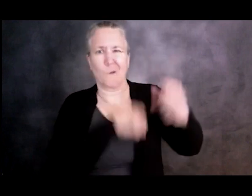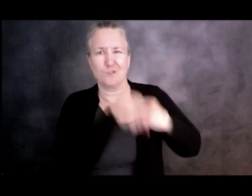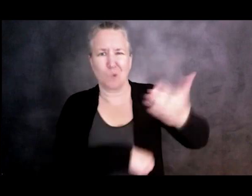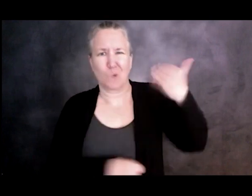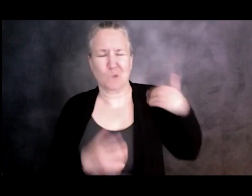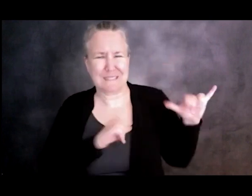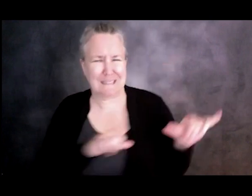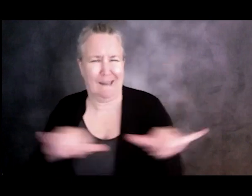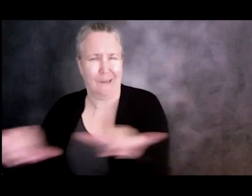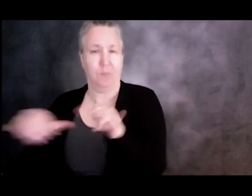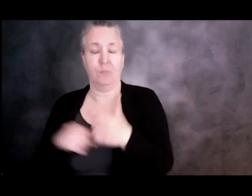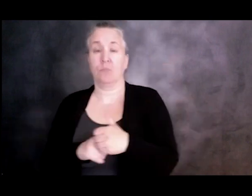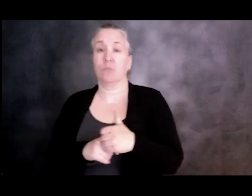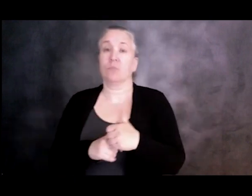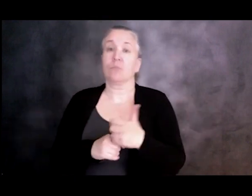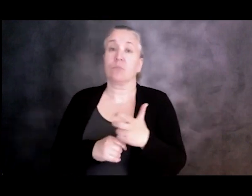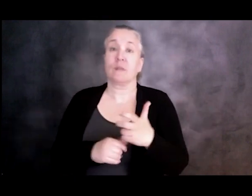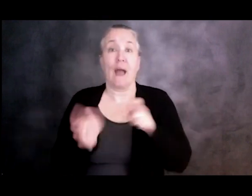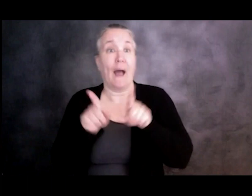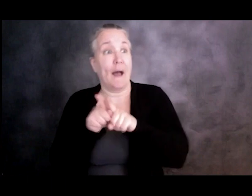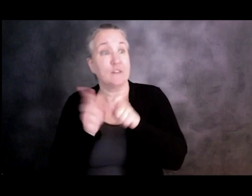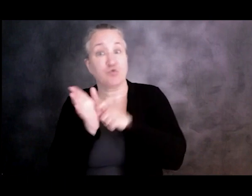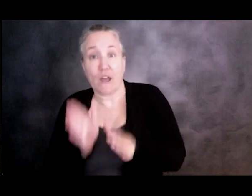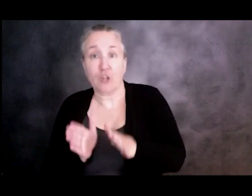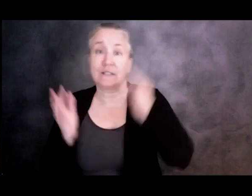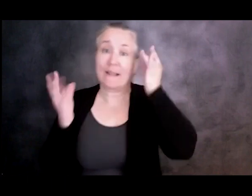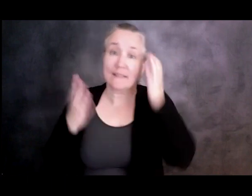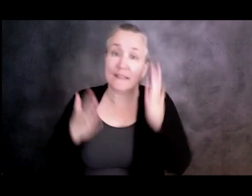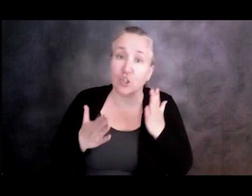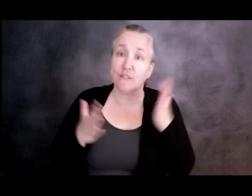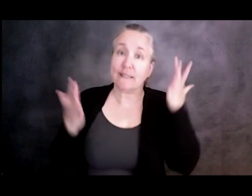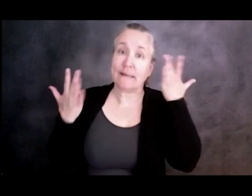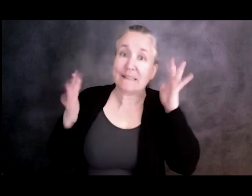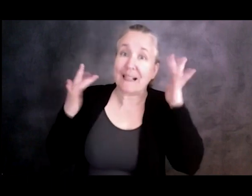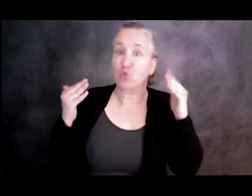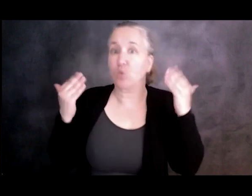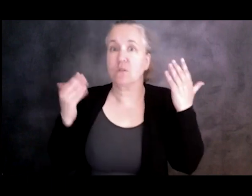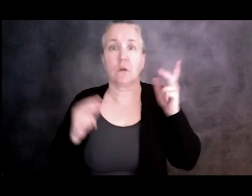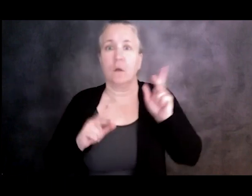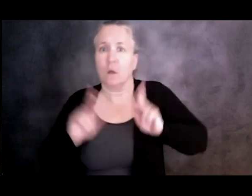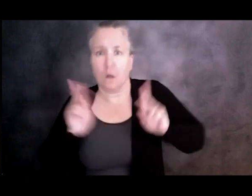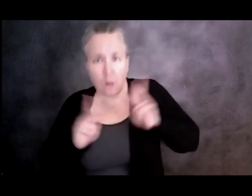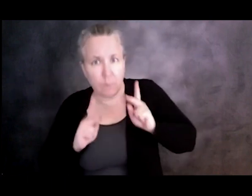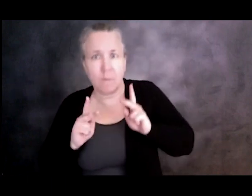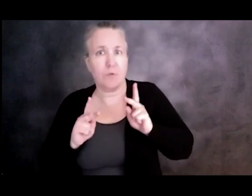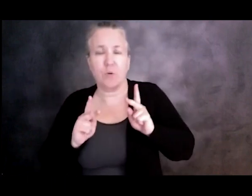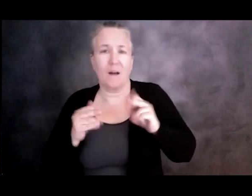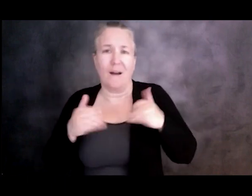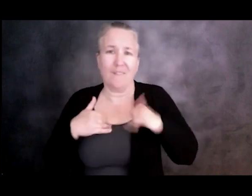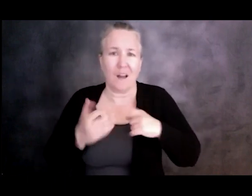Our obligation as writers, thinkers, intellectuals, just people who are going to go home and have conversations with mom and dad and the family, and so on,